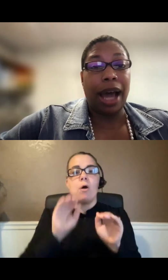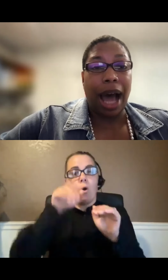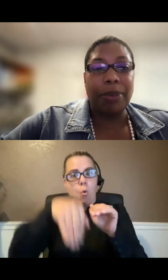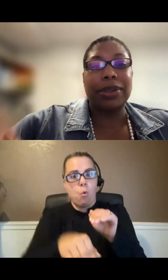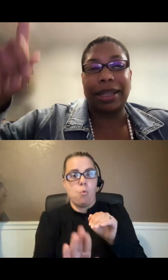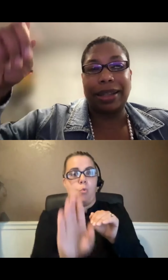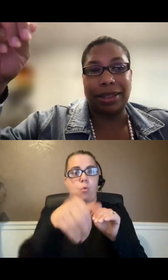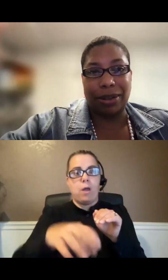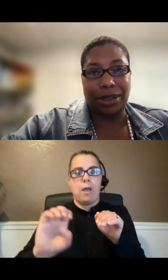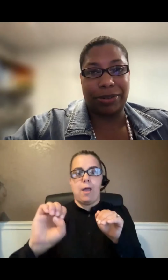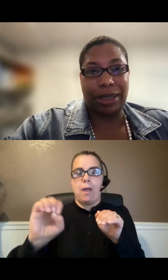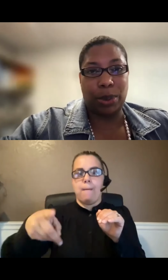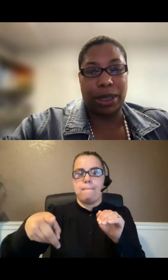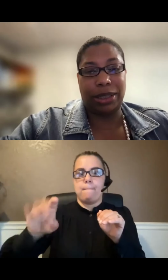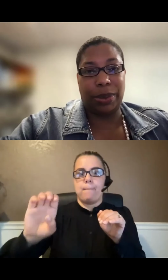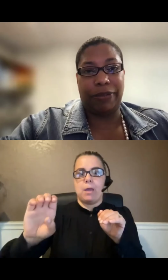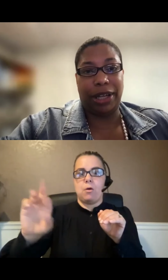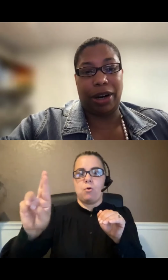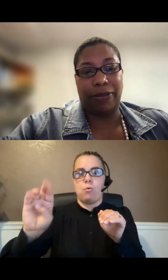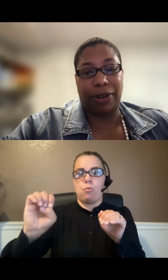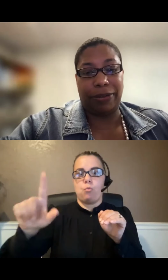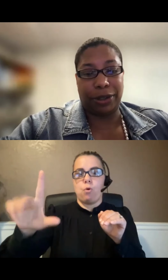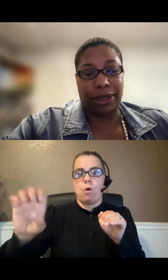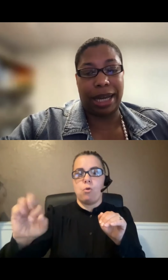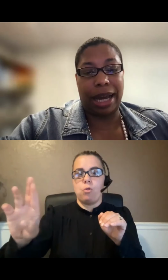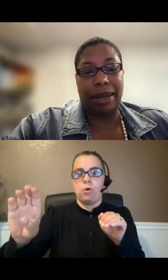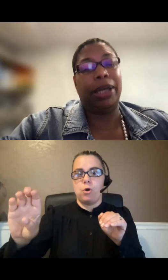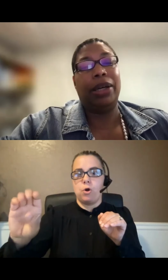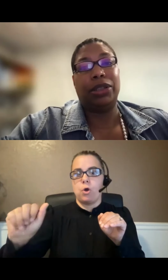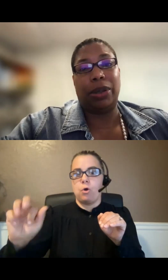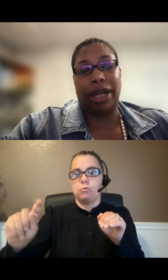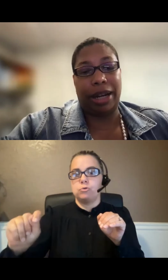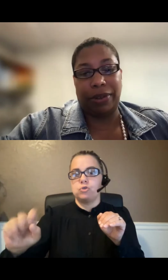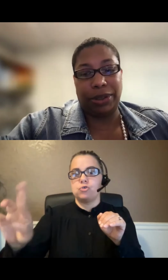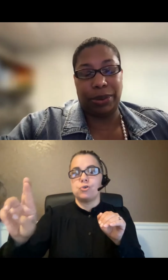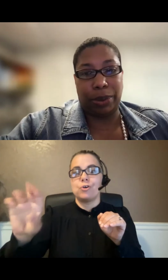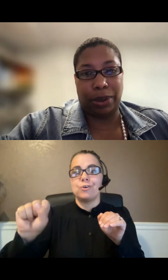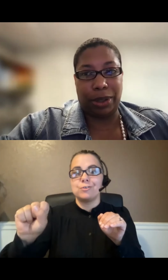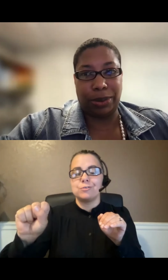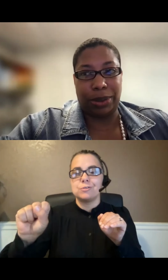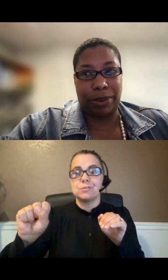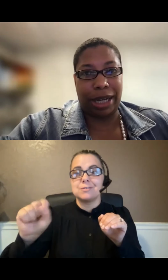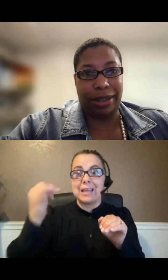I will say this also, if someone is doing VR for the first time, don't ever do a roller coaster ride.